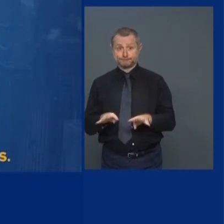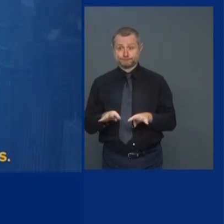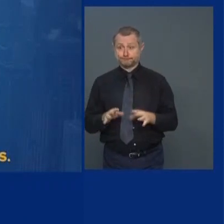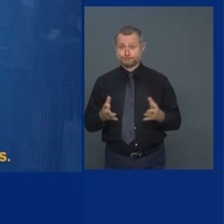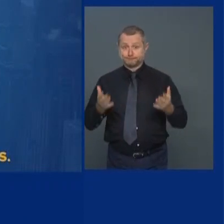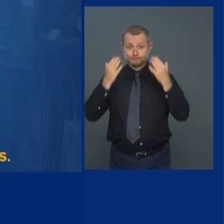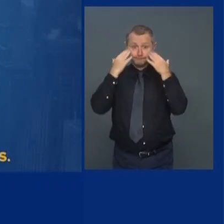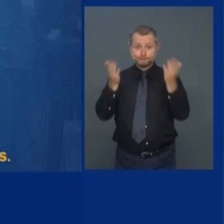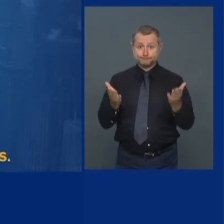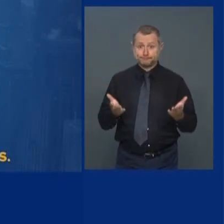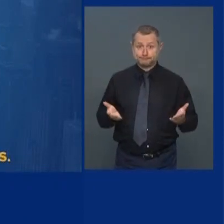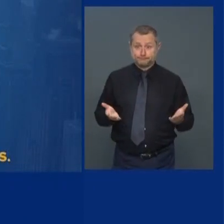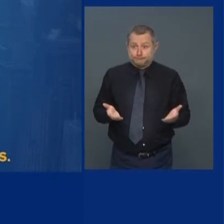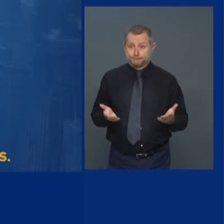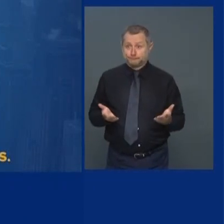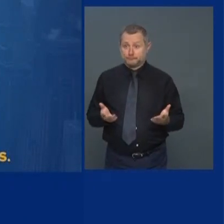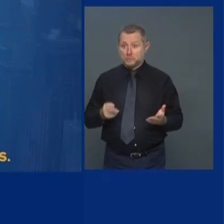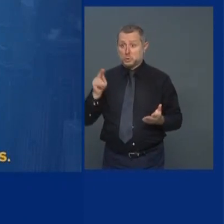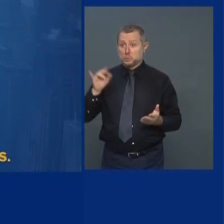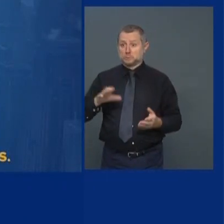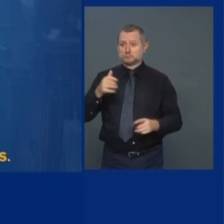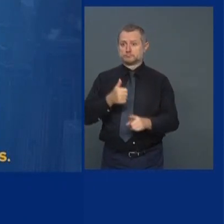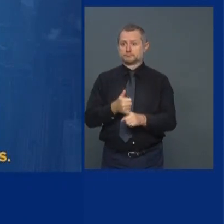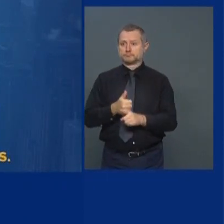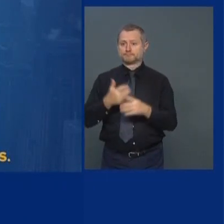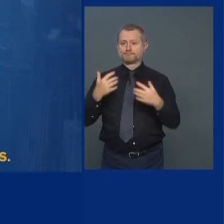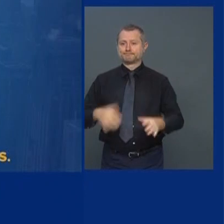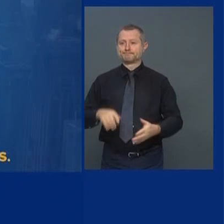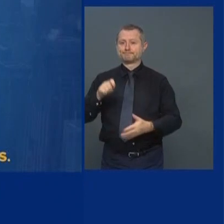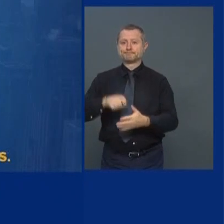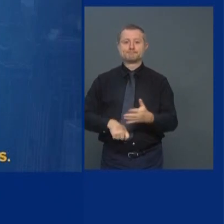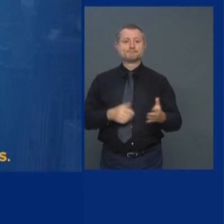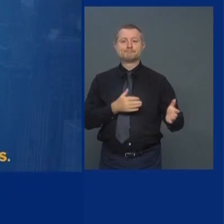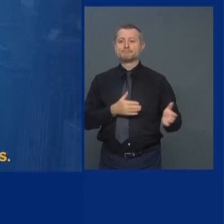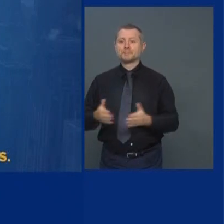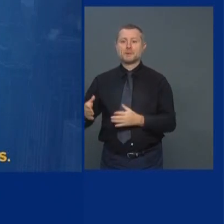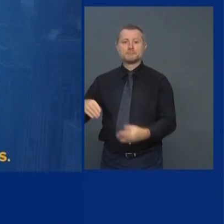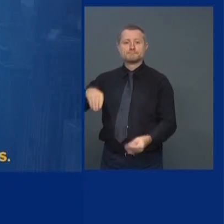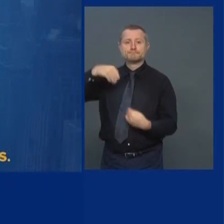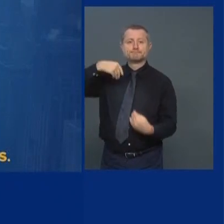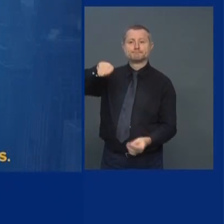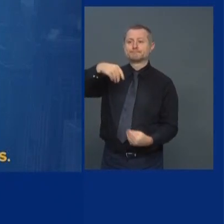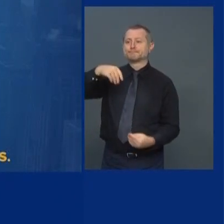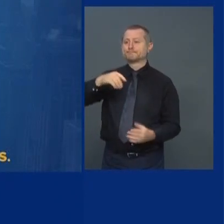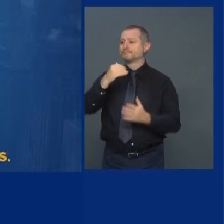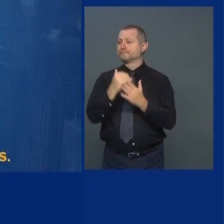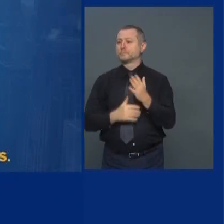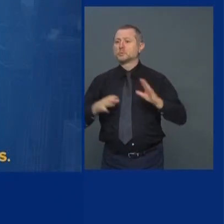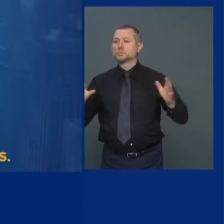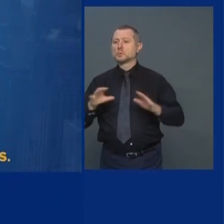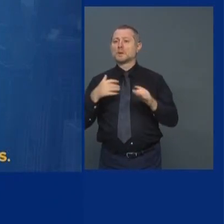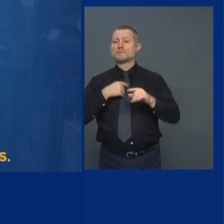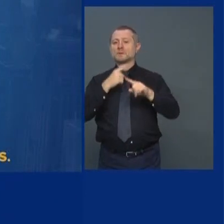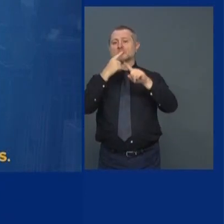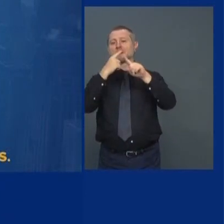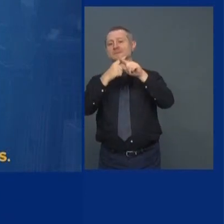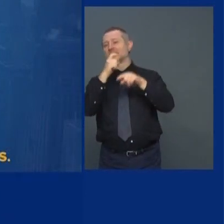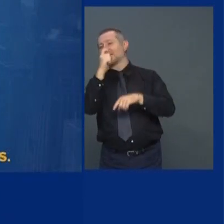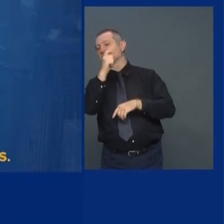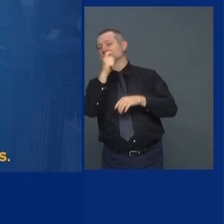WHO KNOWS?